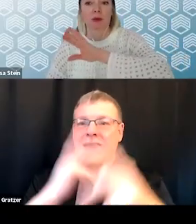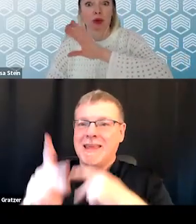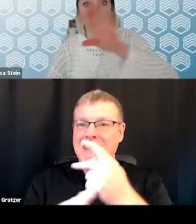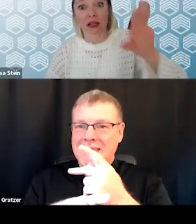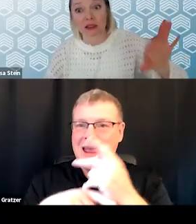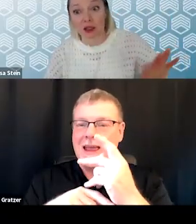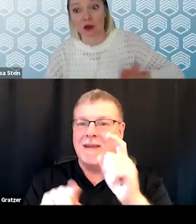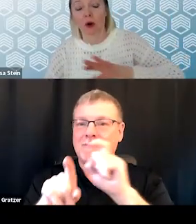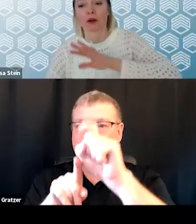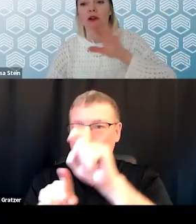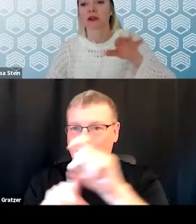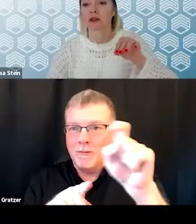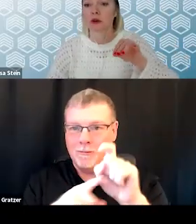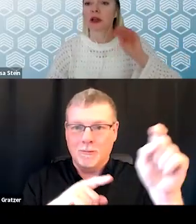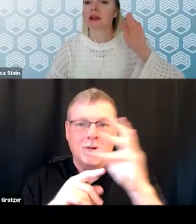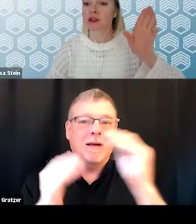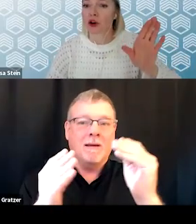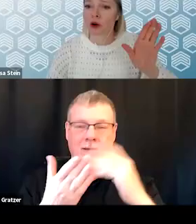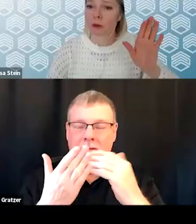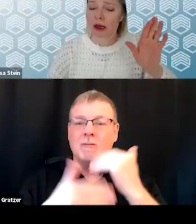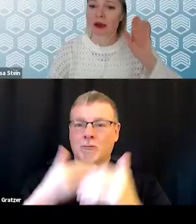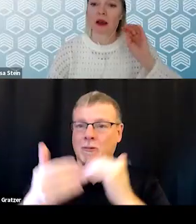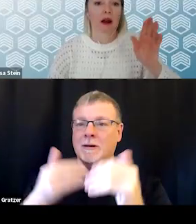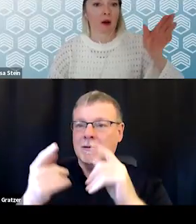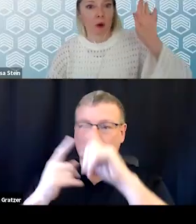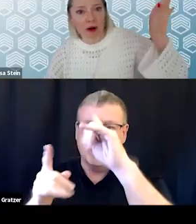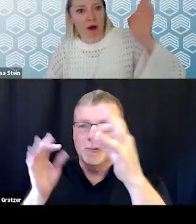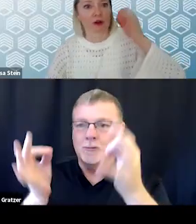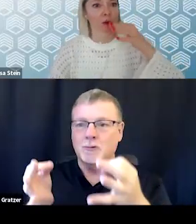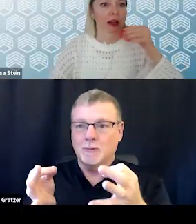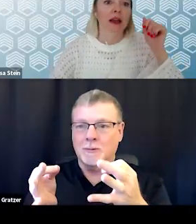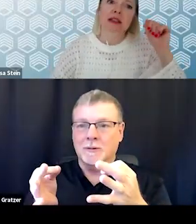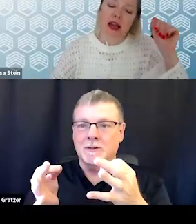and the process that you all took to determine where calls went.